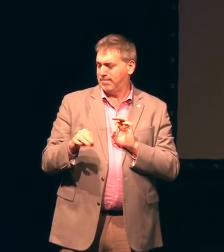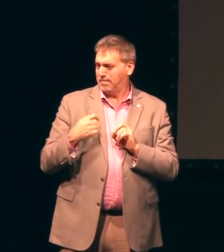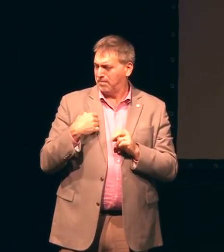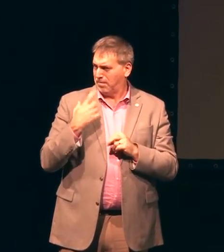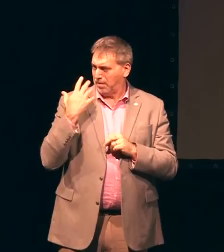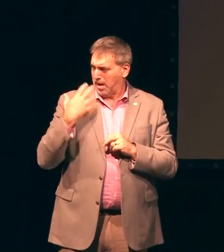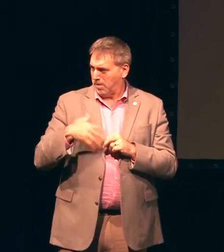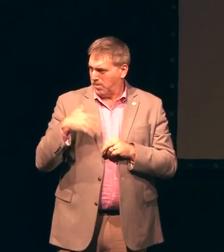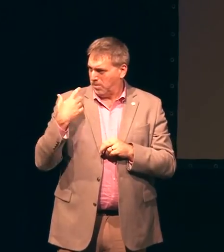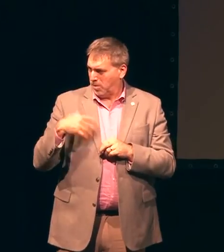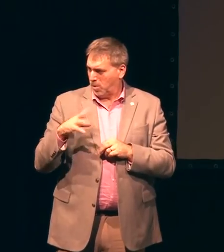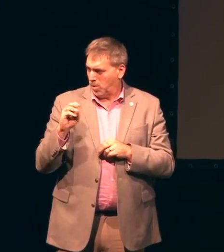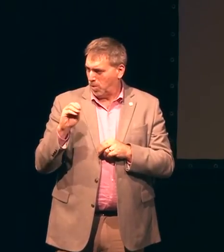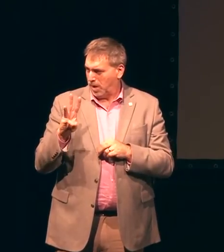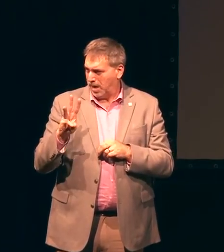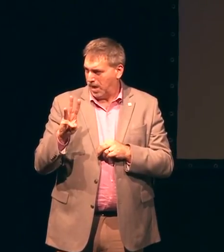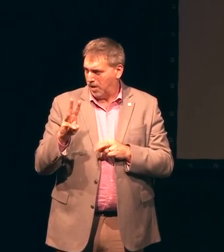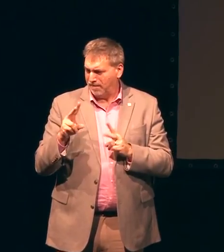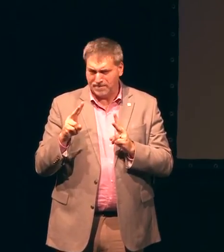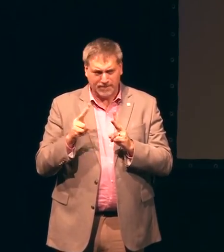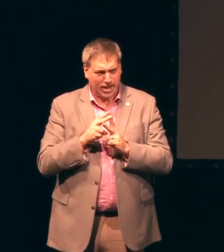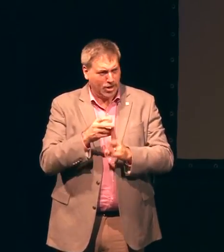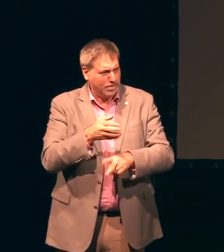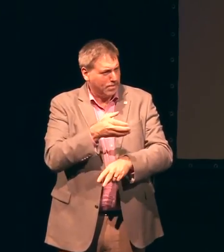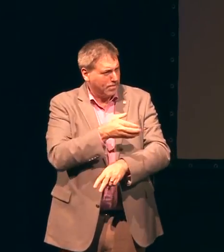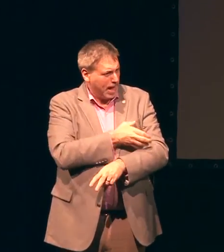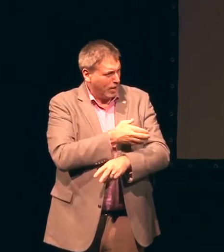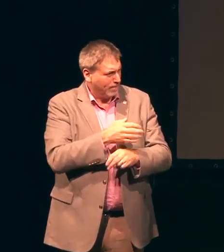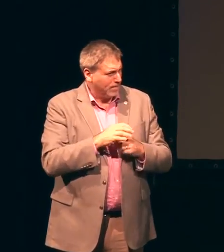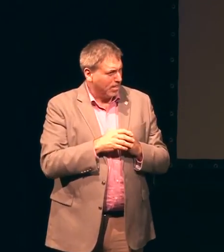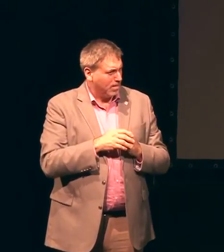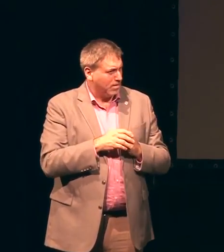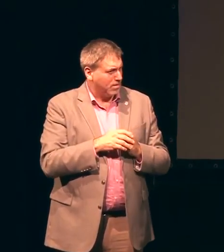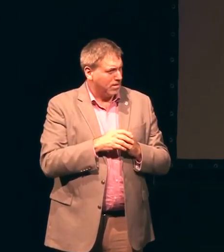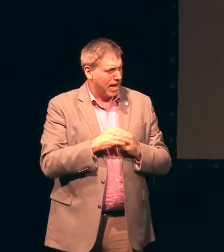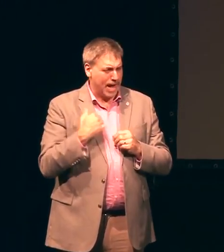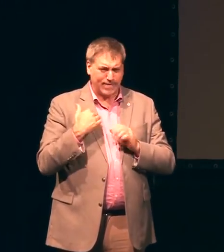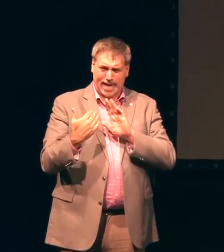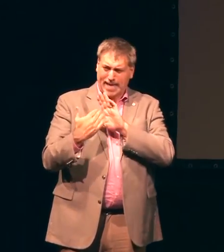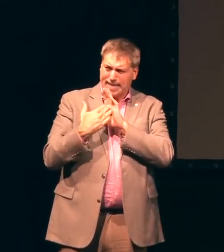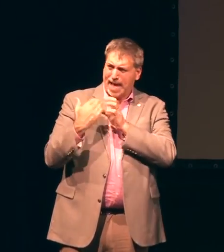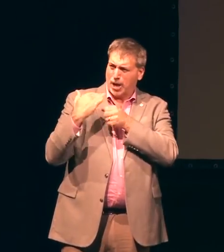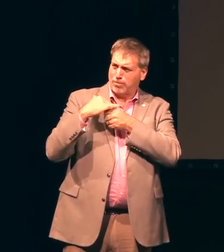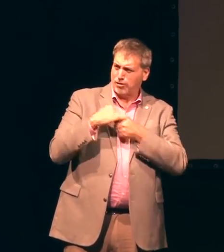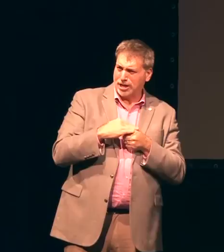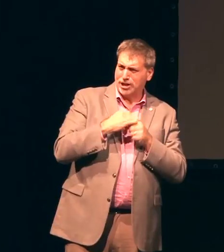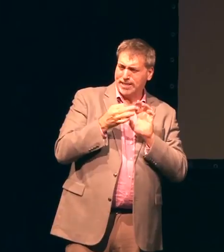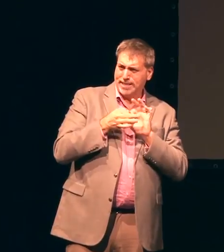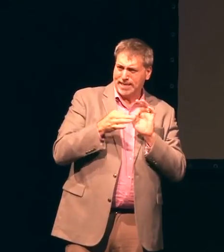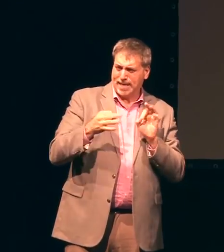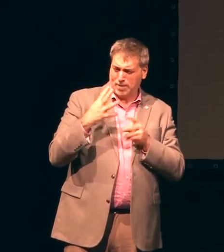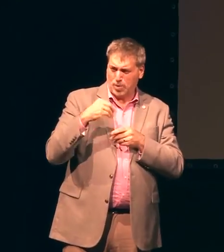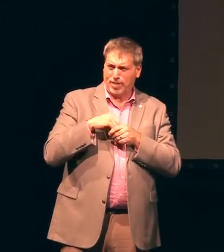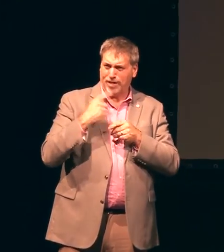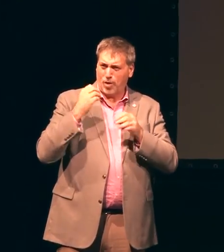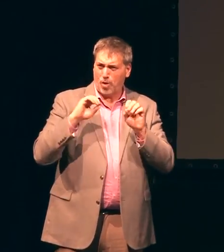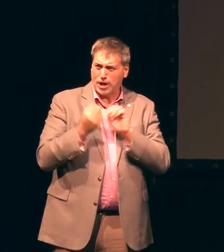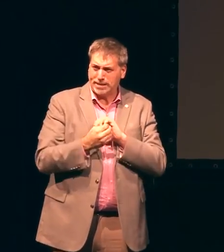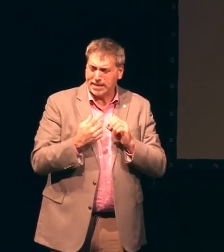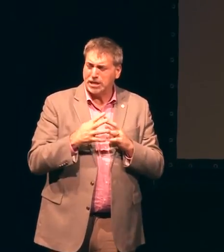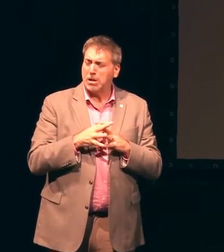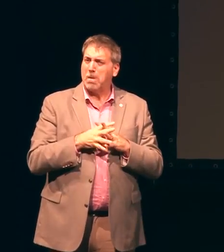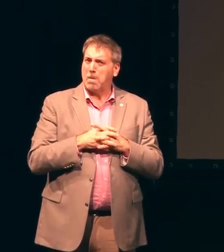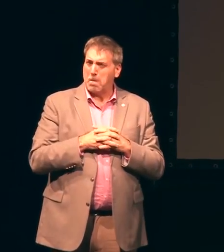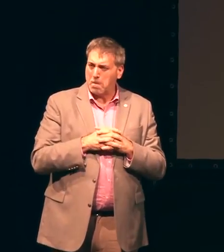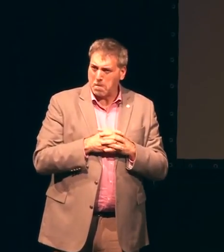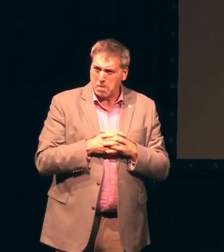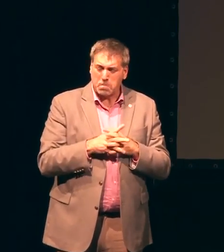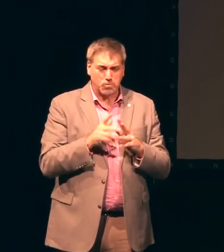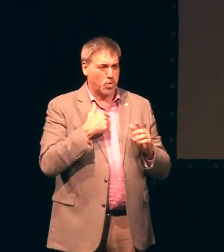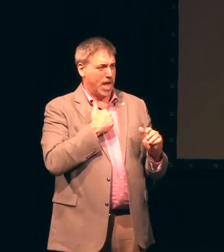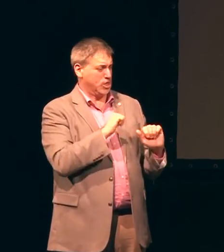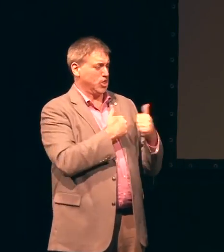statements. And that's very impressive, very powerful, to have an antioppression statement